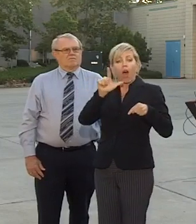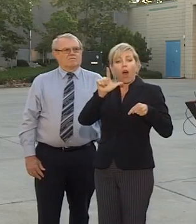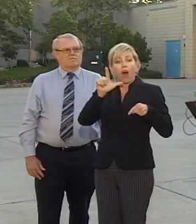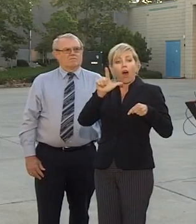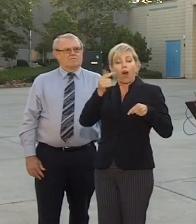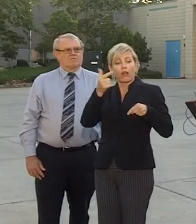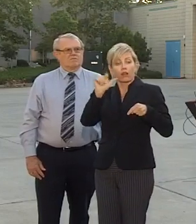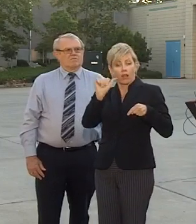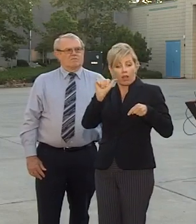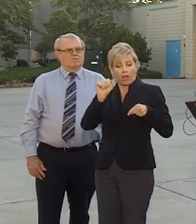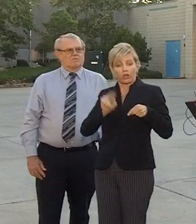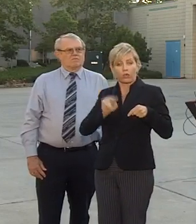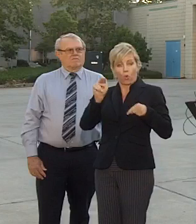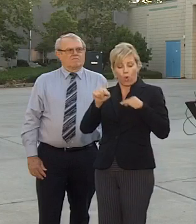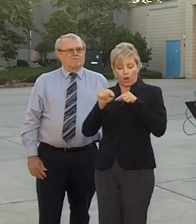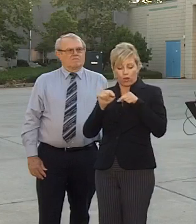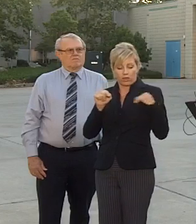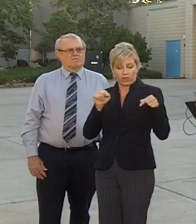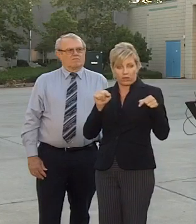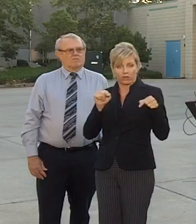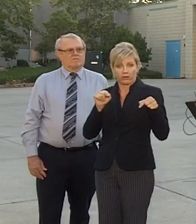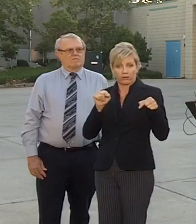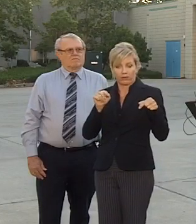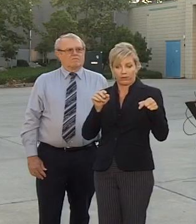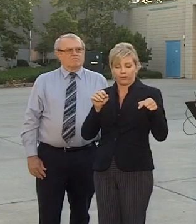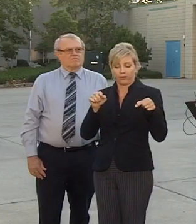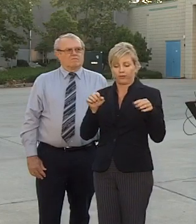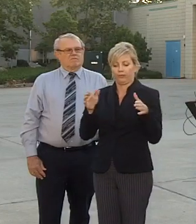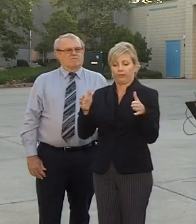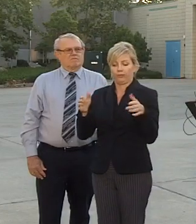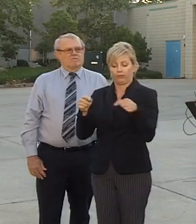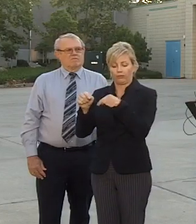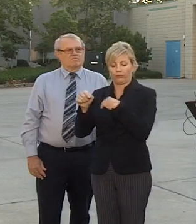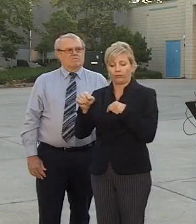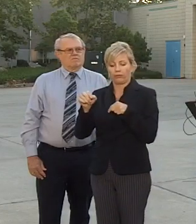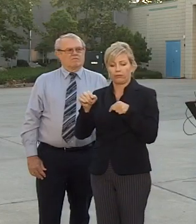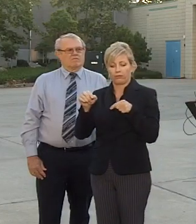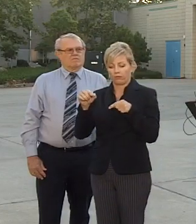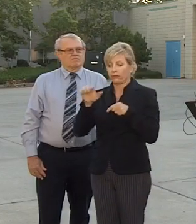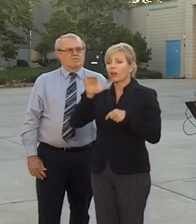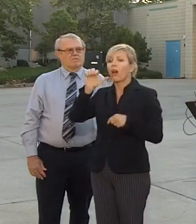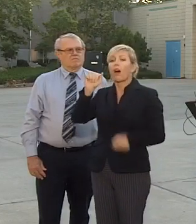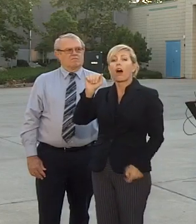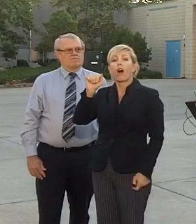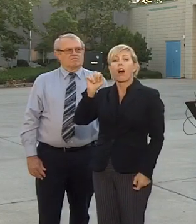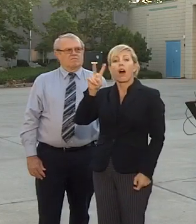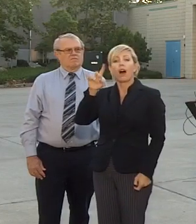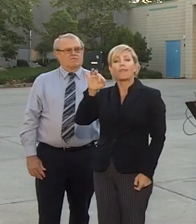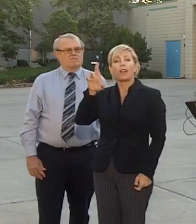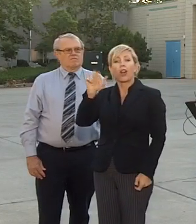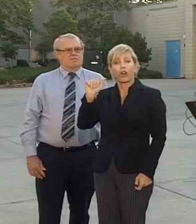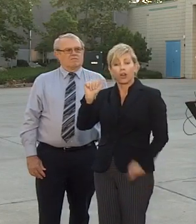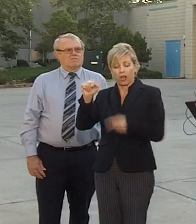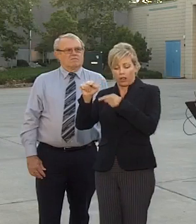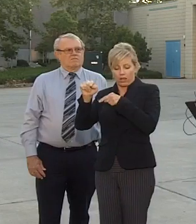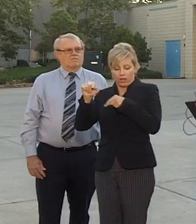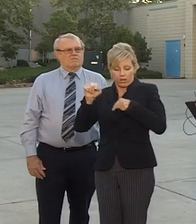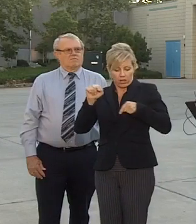VAR quay and on what map you're looking at aviara Parkway wraps around turns into college east of